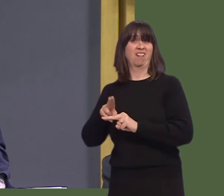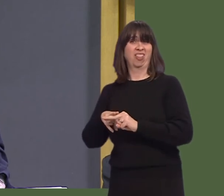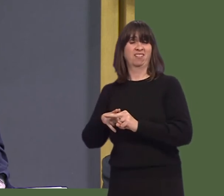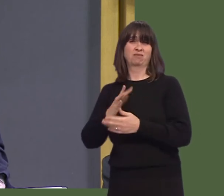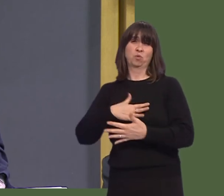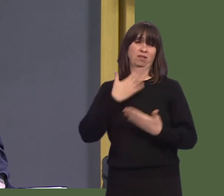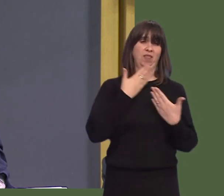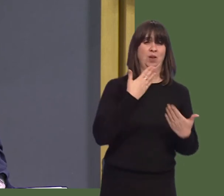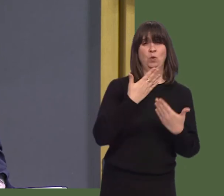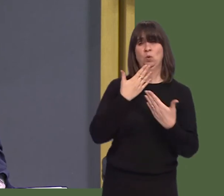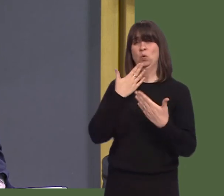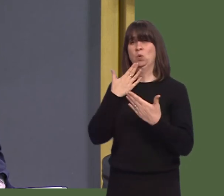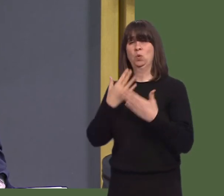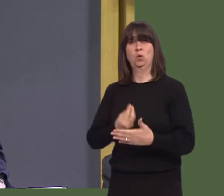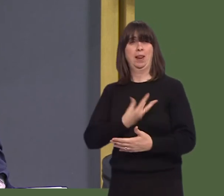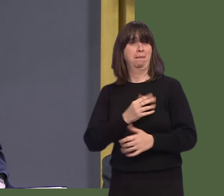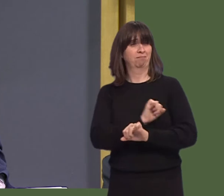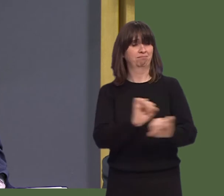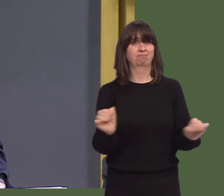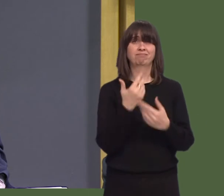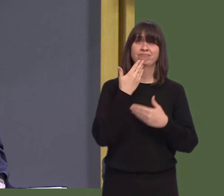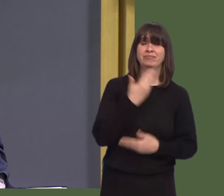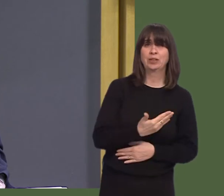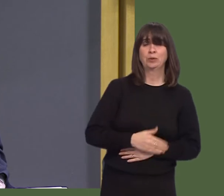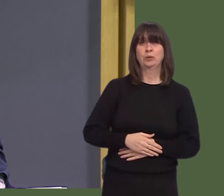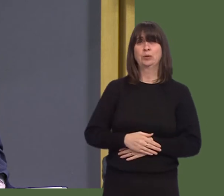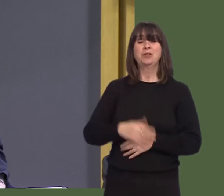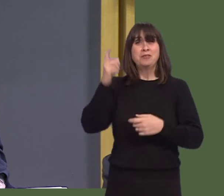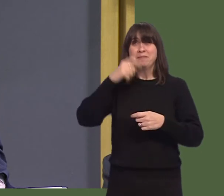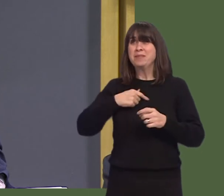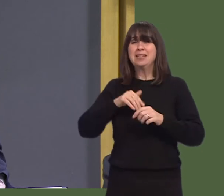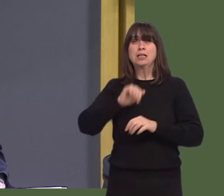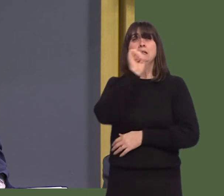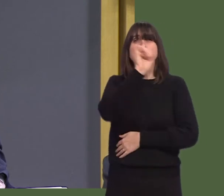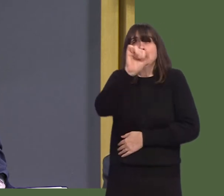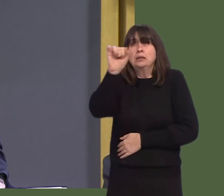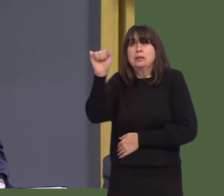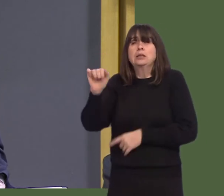UK Government in Whitehall. Can I sayó? The one thing that we are lacking here is that there are those who say that we would